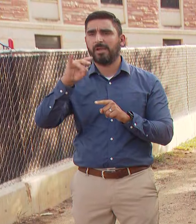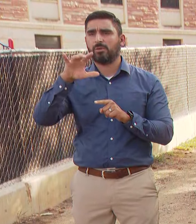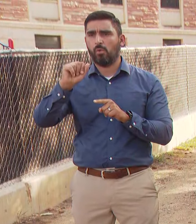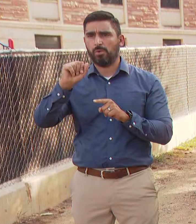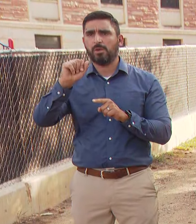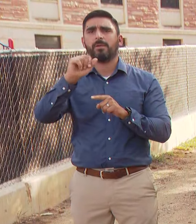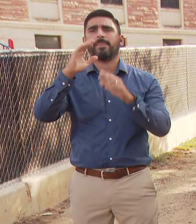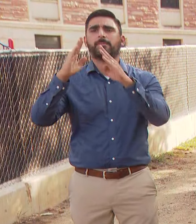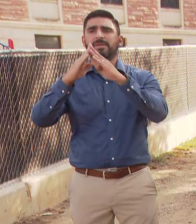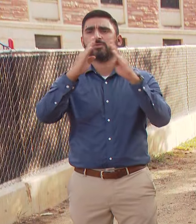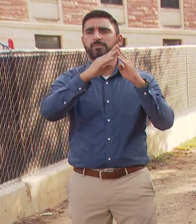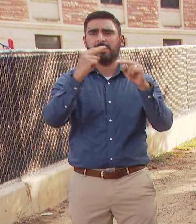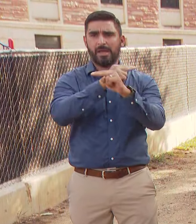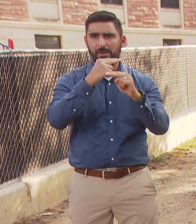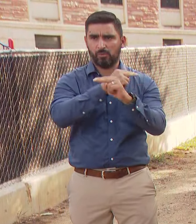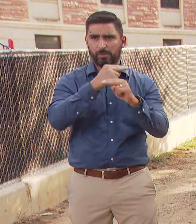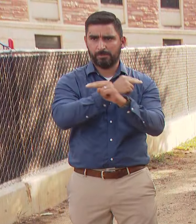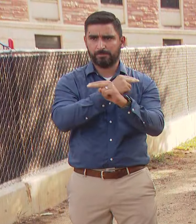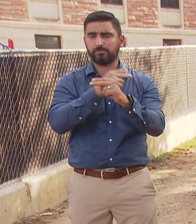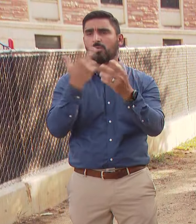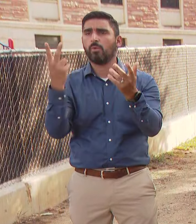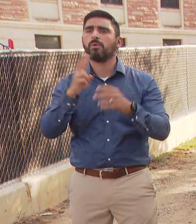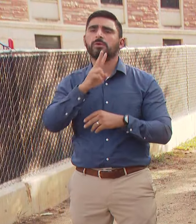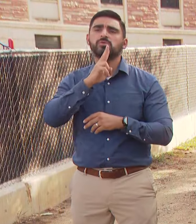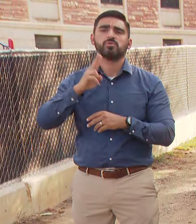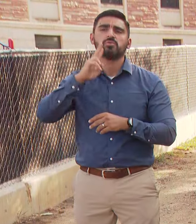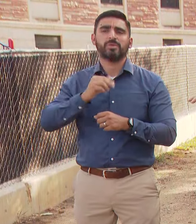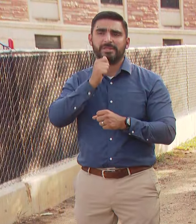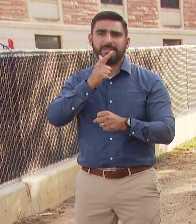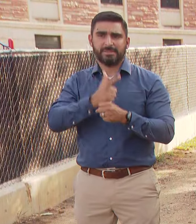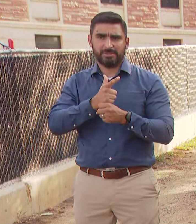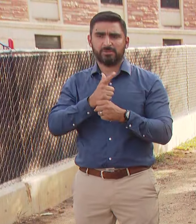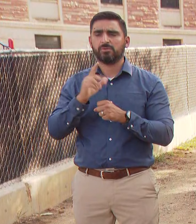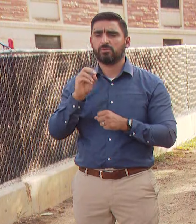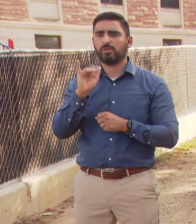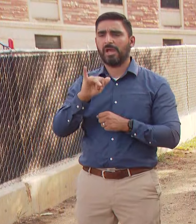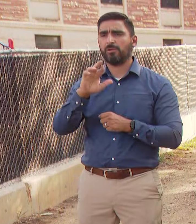or back up to Magnolia from twin sisters or County road 68 down to Boulder Canyon.